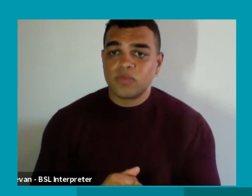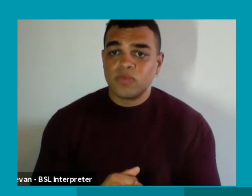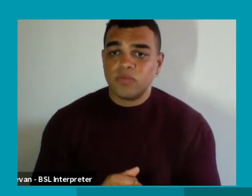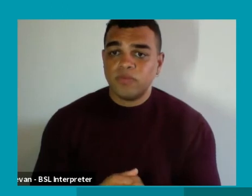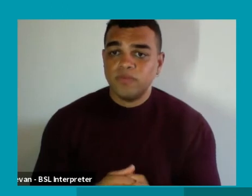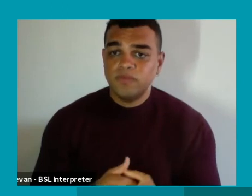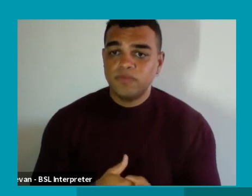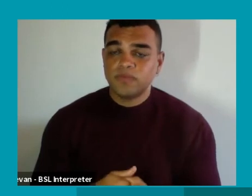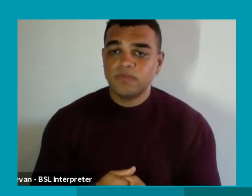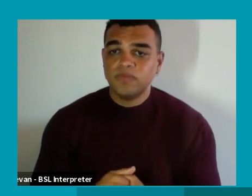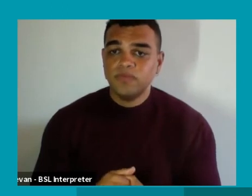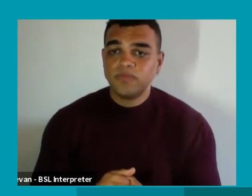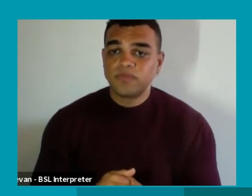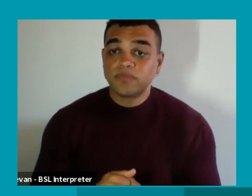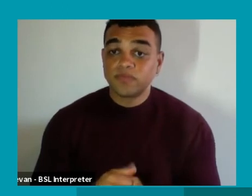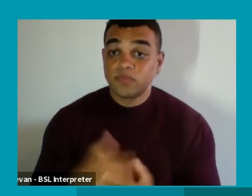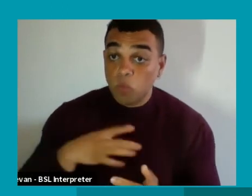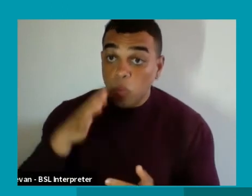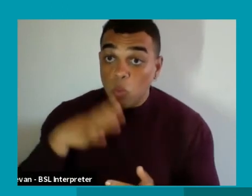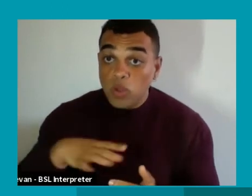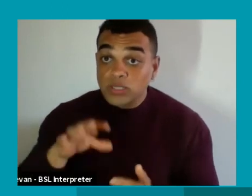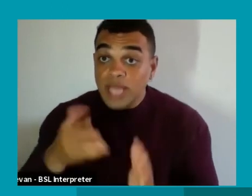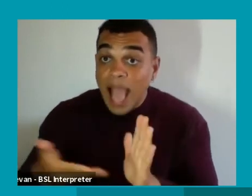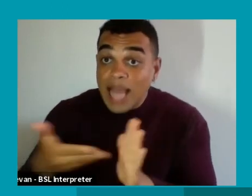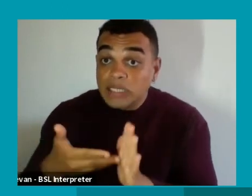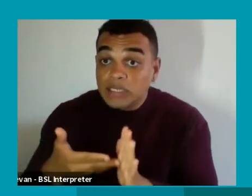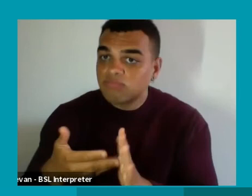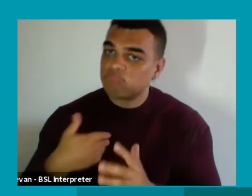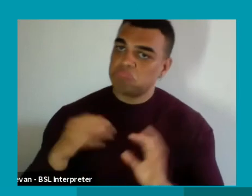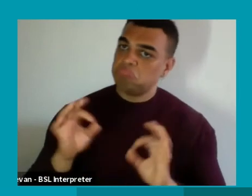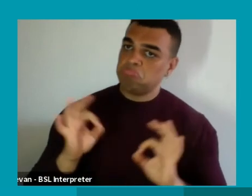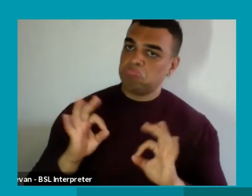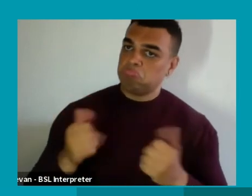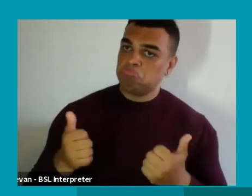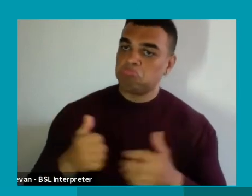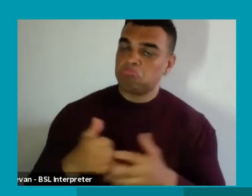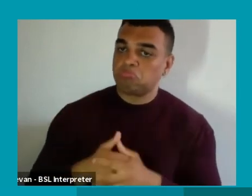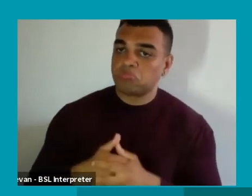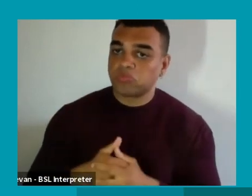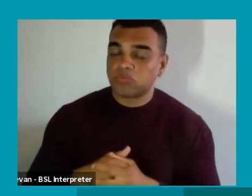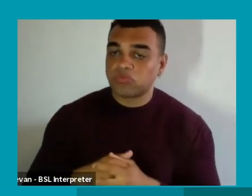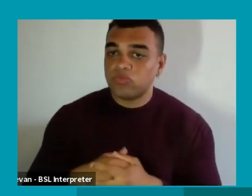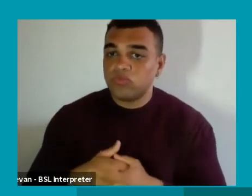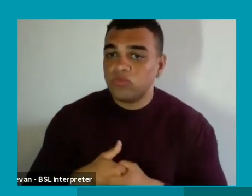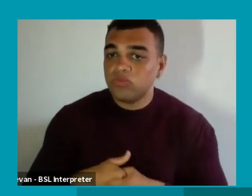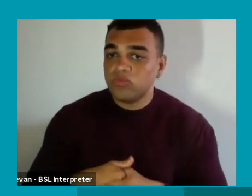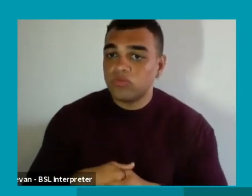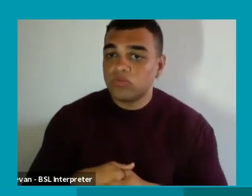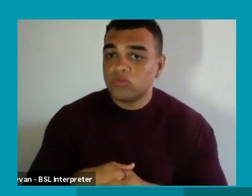No, nothing to add to that. That's perfect Tammy. And so then we also have how come you didn't mention applicant tracking